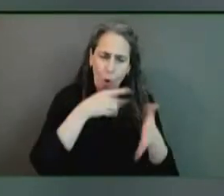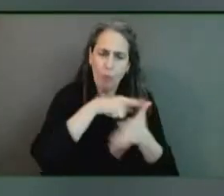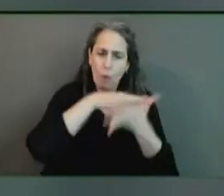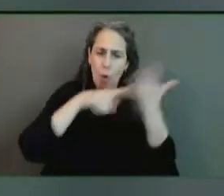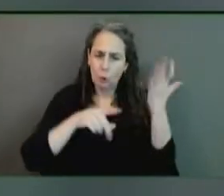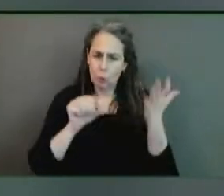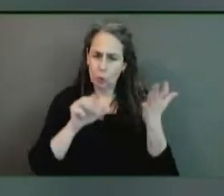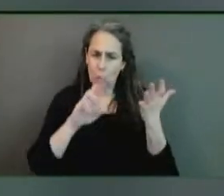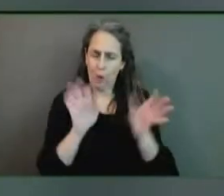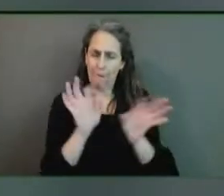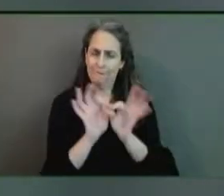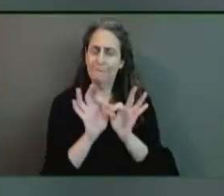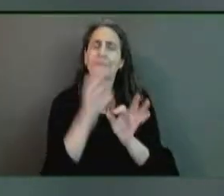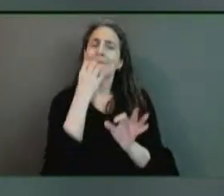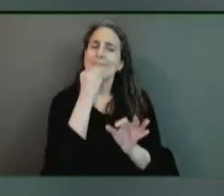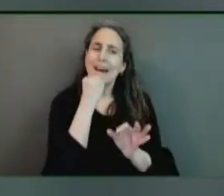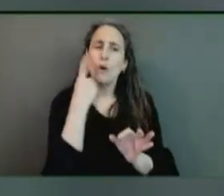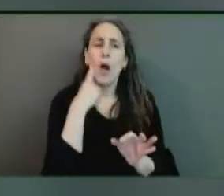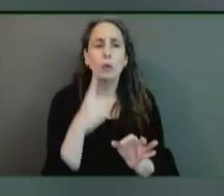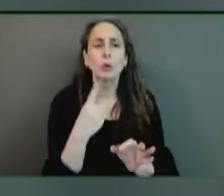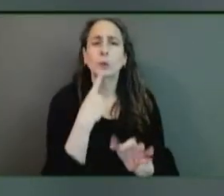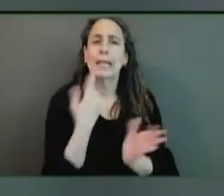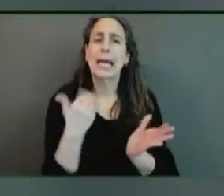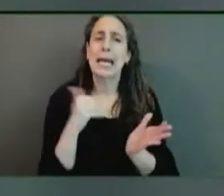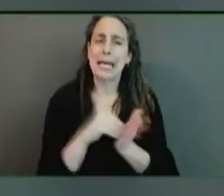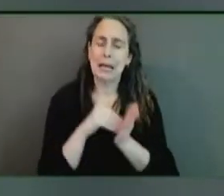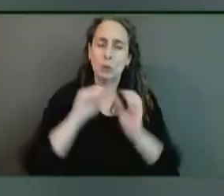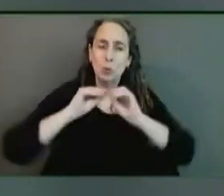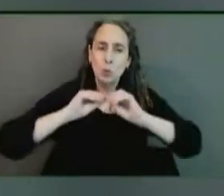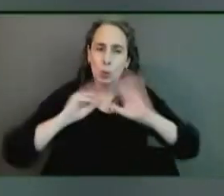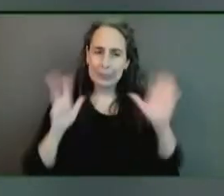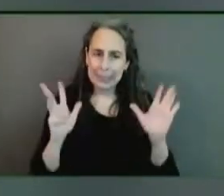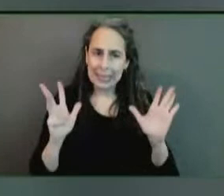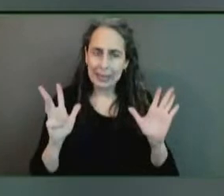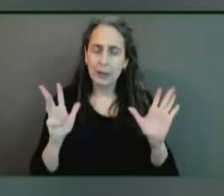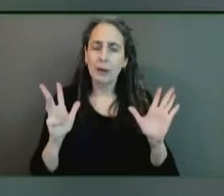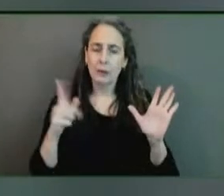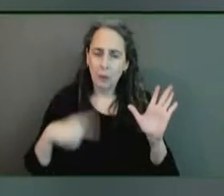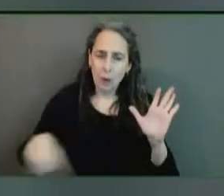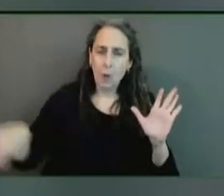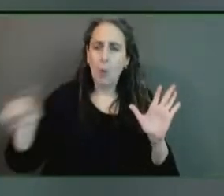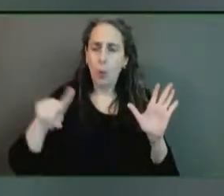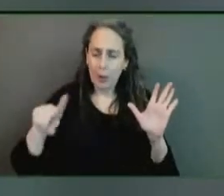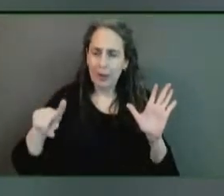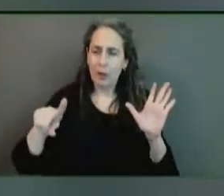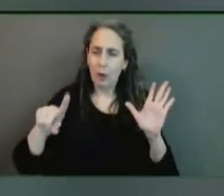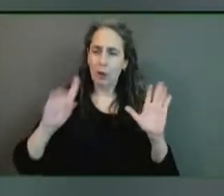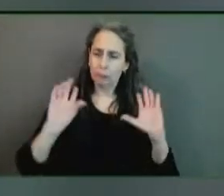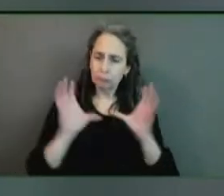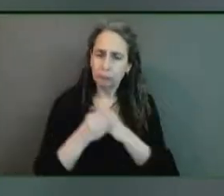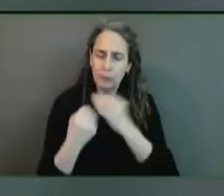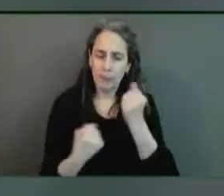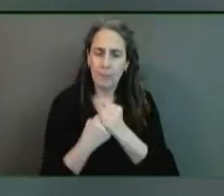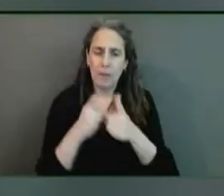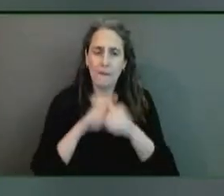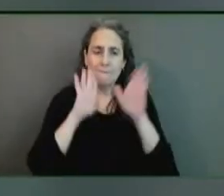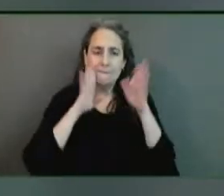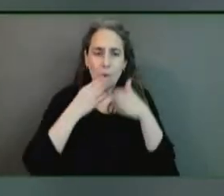never wave waiver awayrom ose values. Let me repeat them again so that we are really